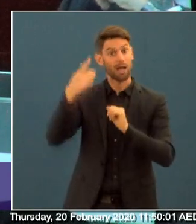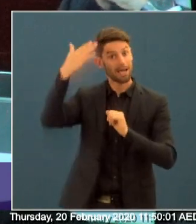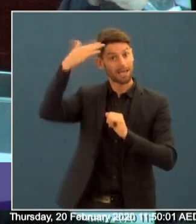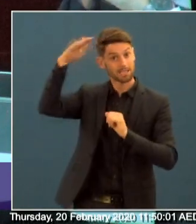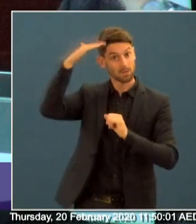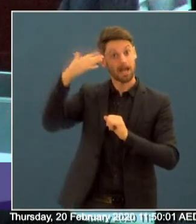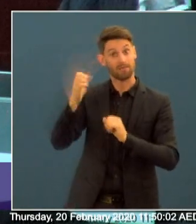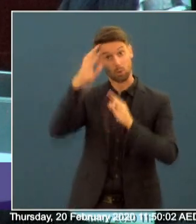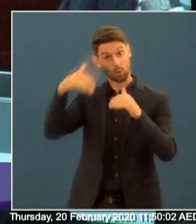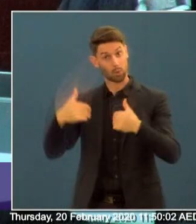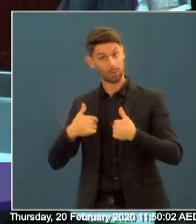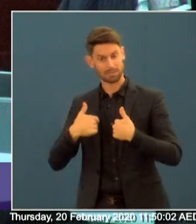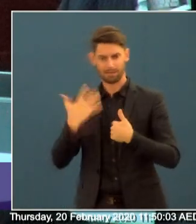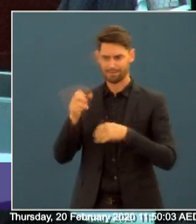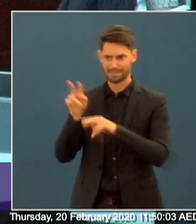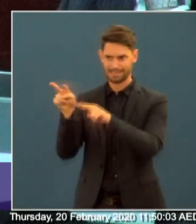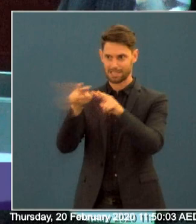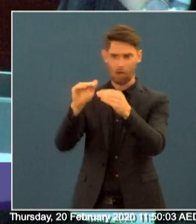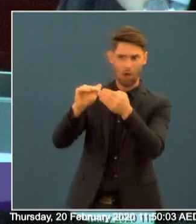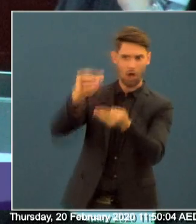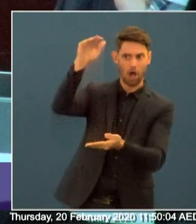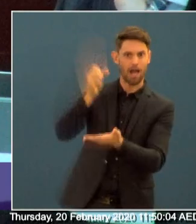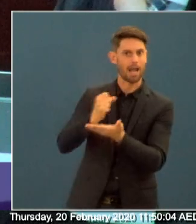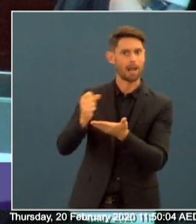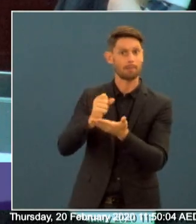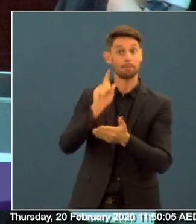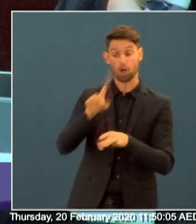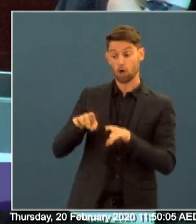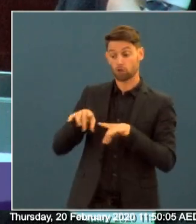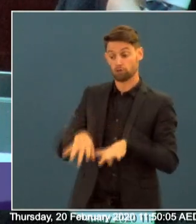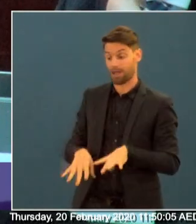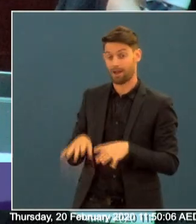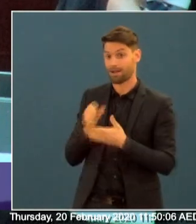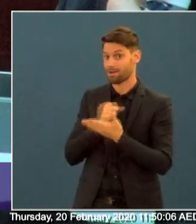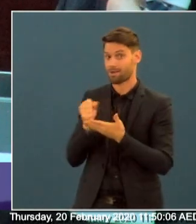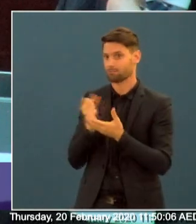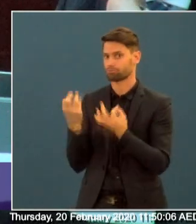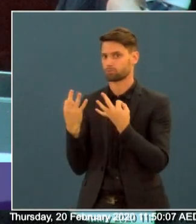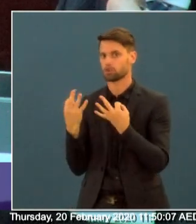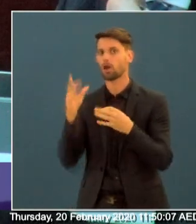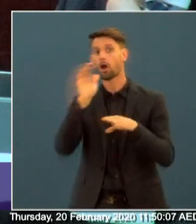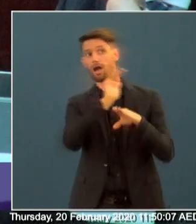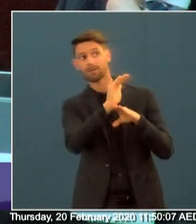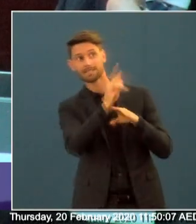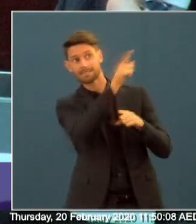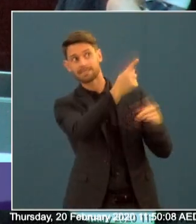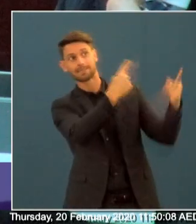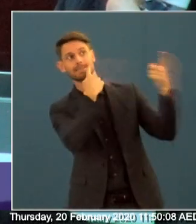but that data has mostly been examined at an international level, rather than data available in Australia, is that right?